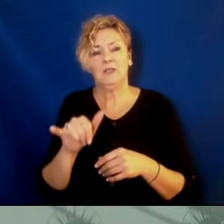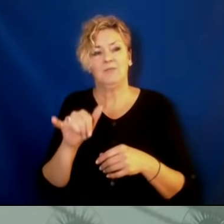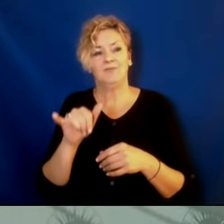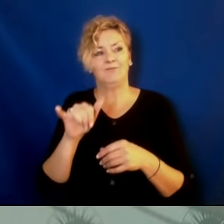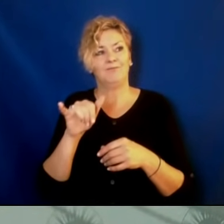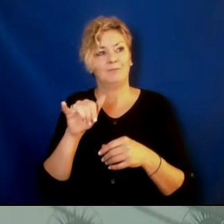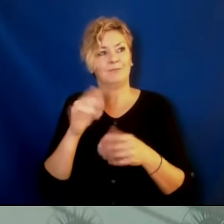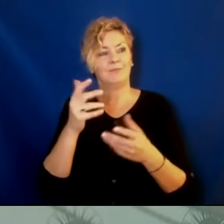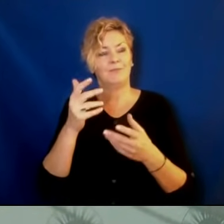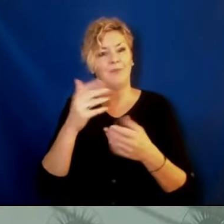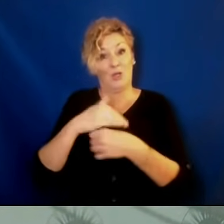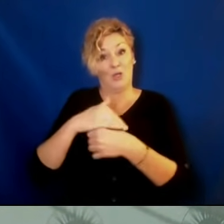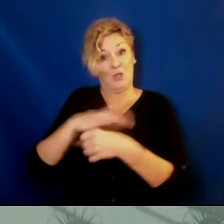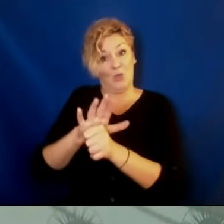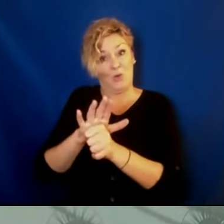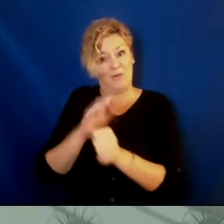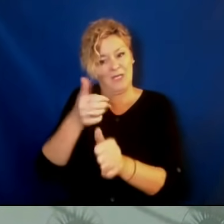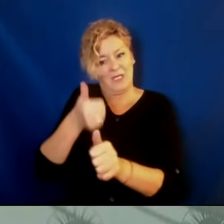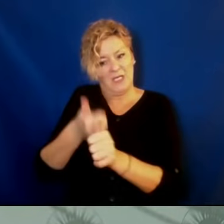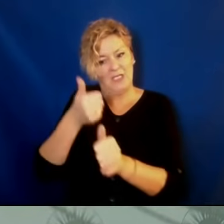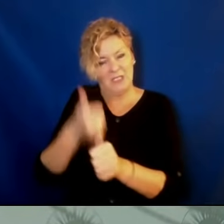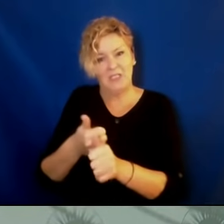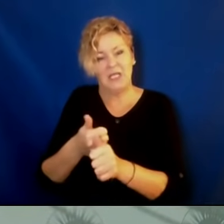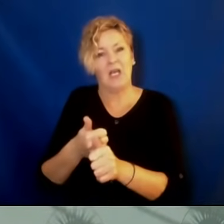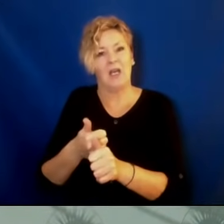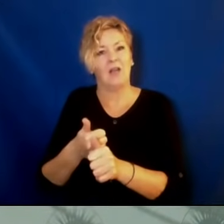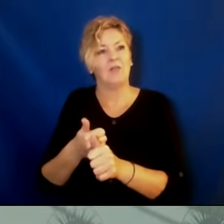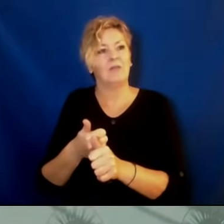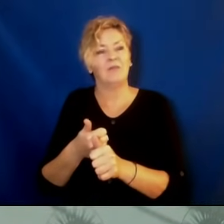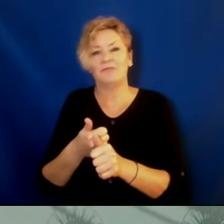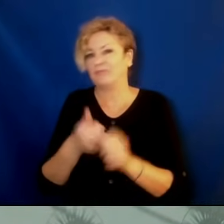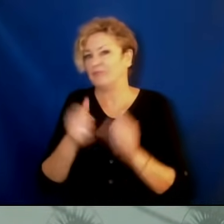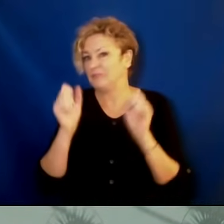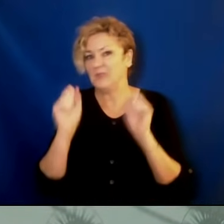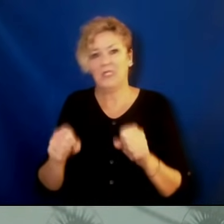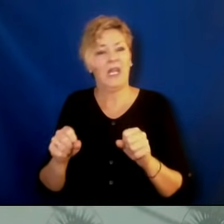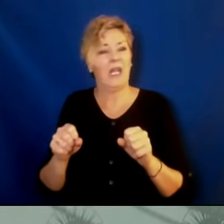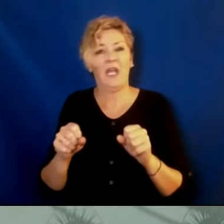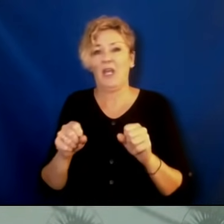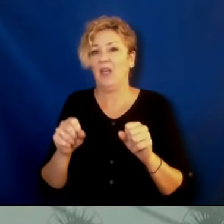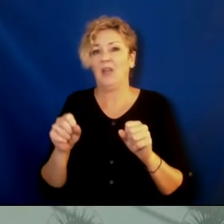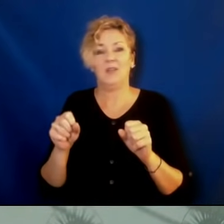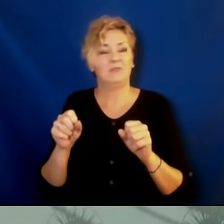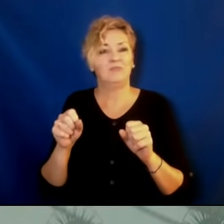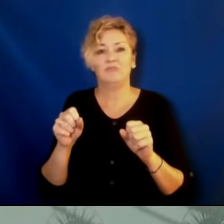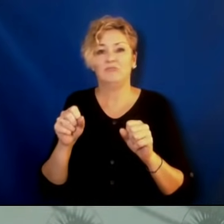if you look at the rest of Canada, you look at what happened in Winnipeg 2 months ago